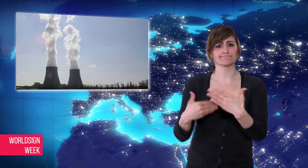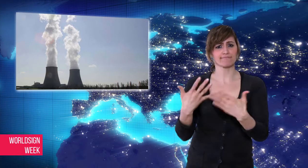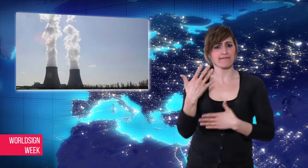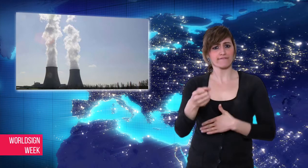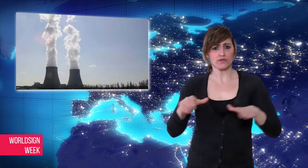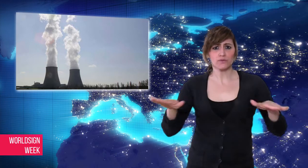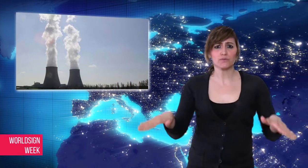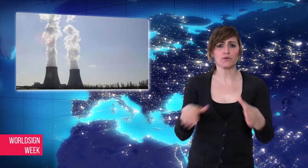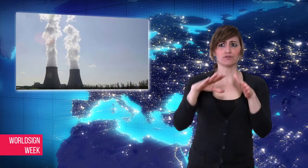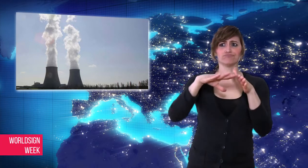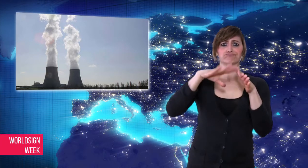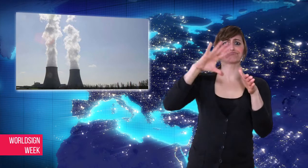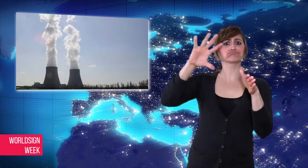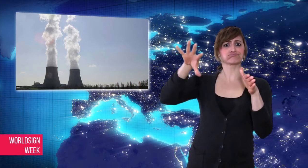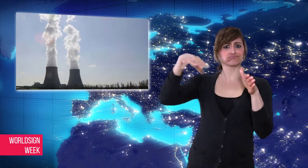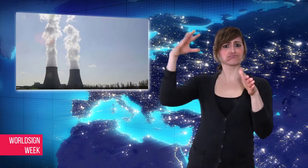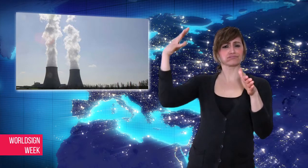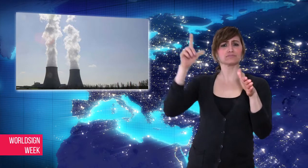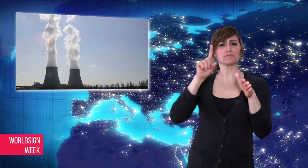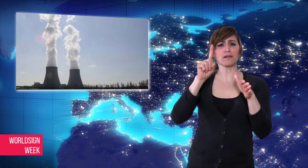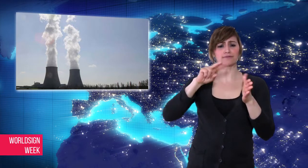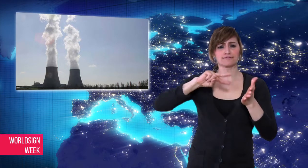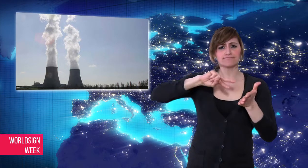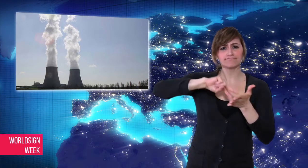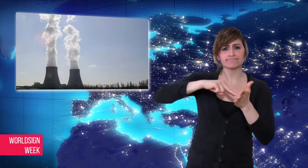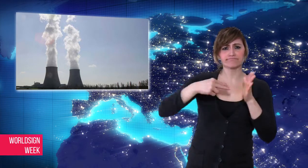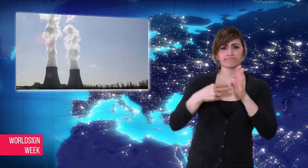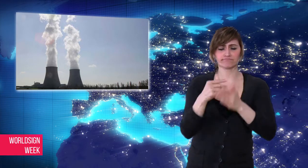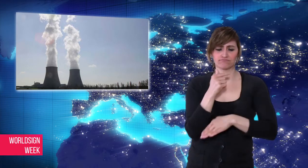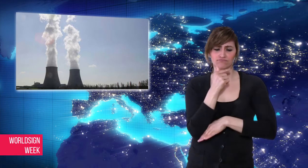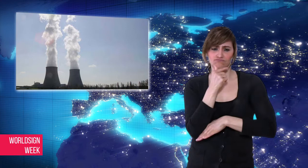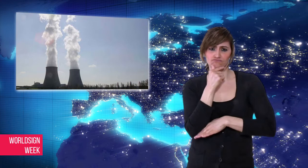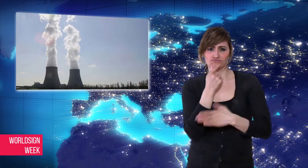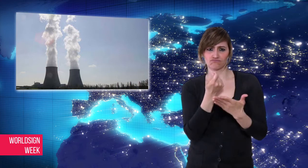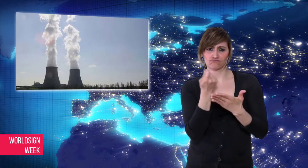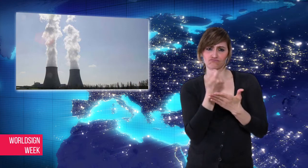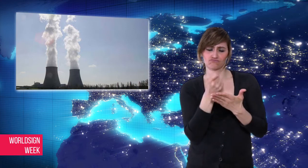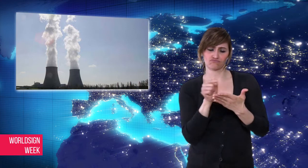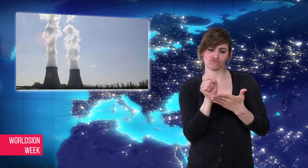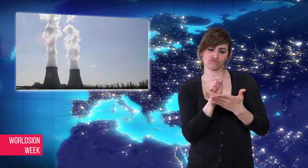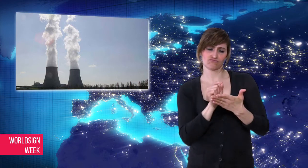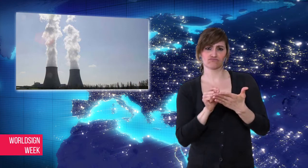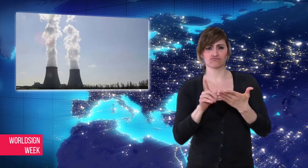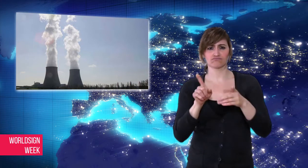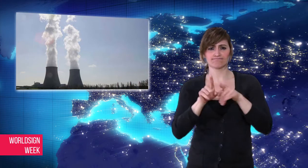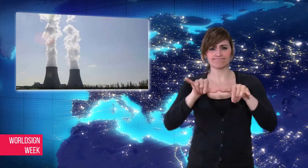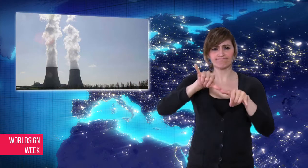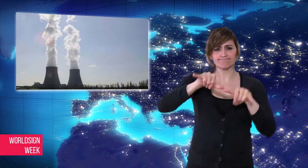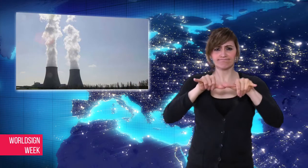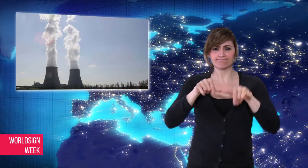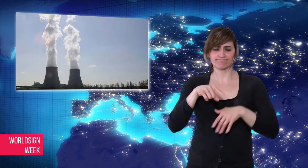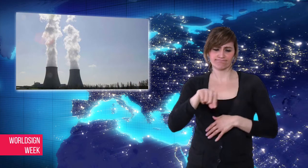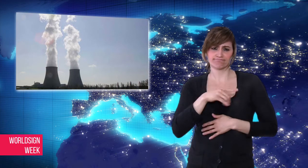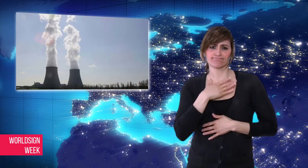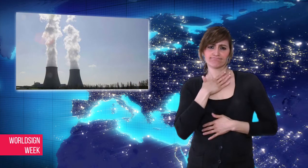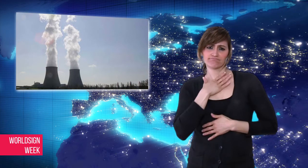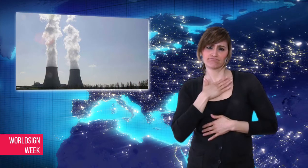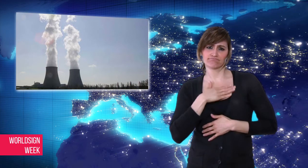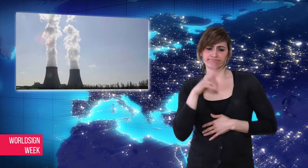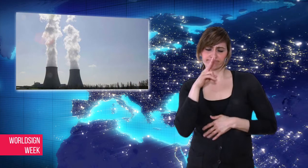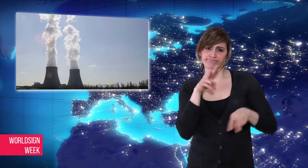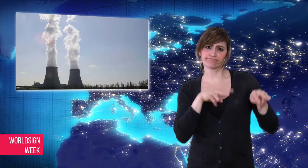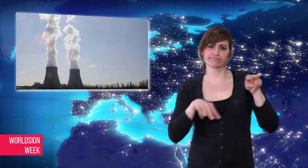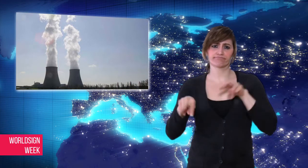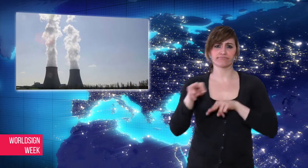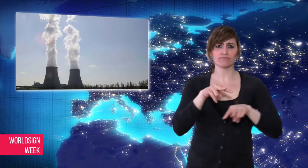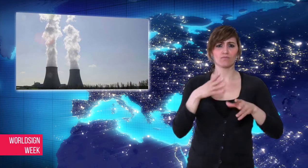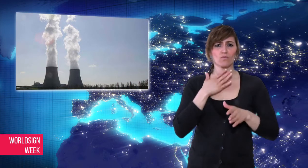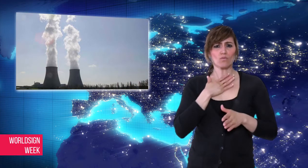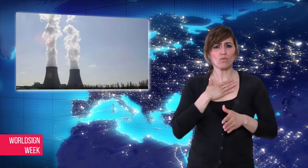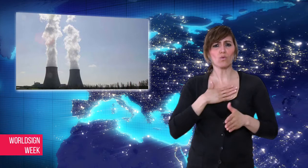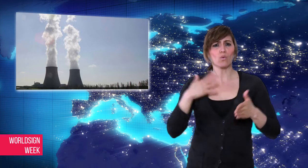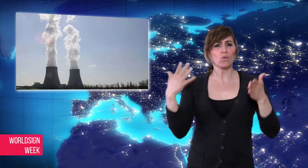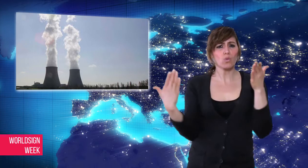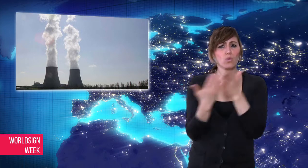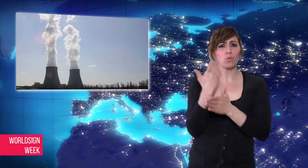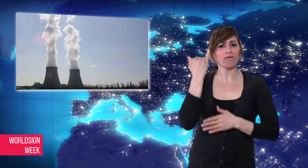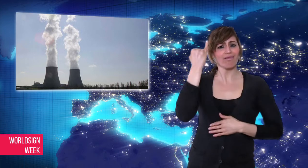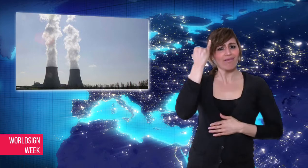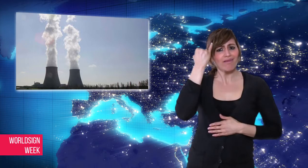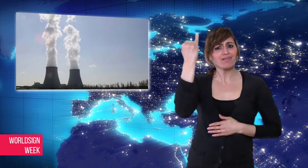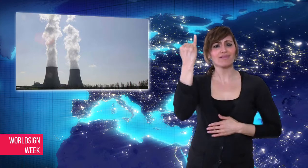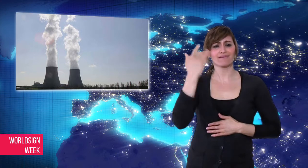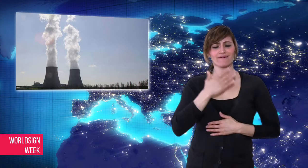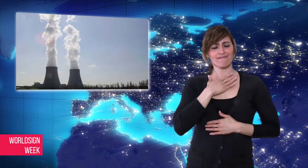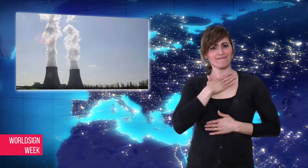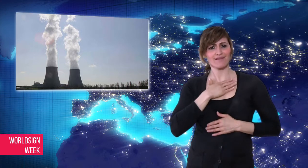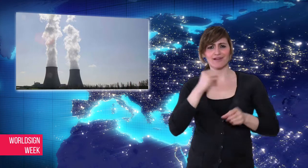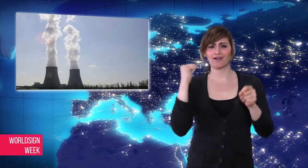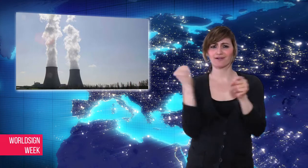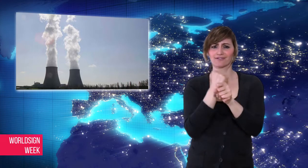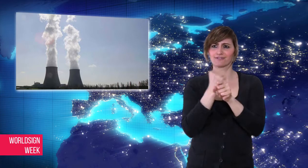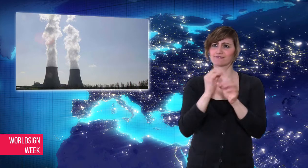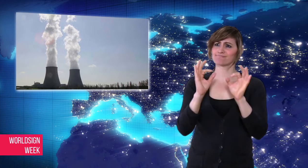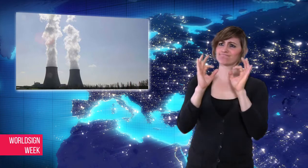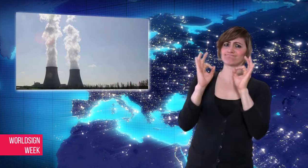New generation of nuclear power designs